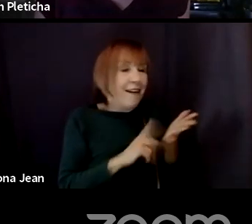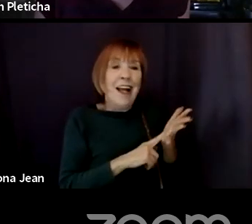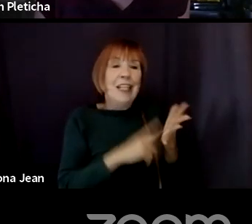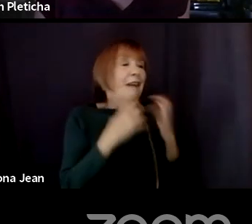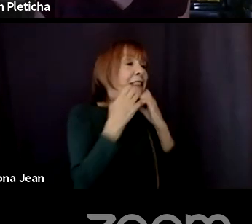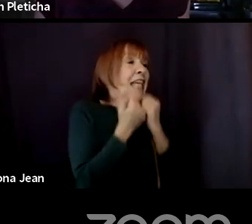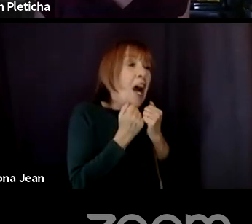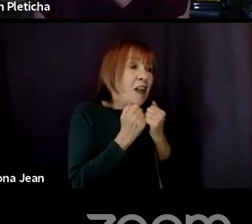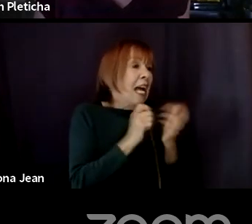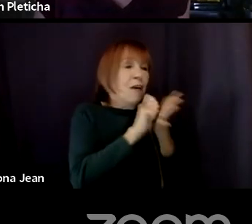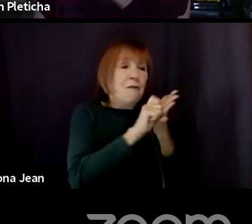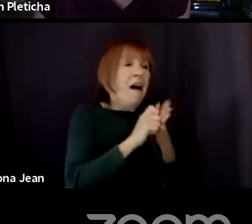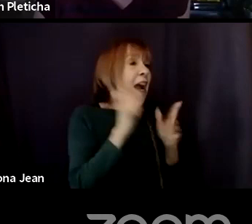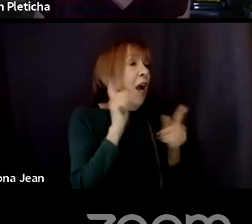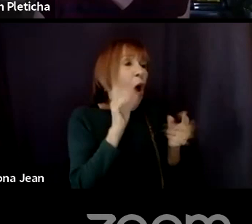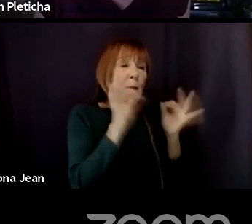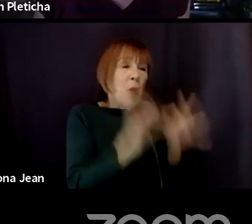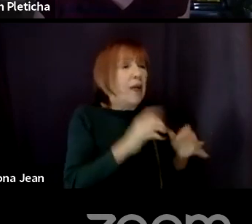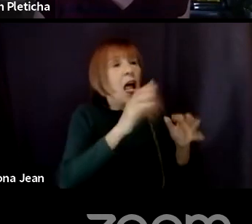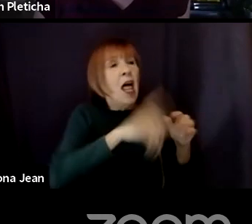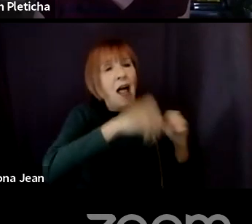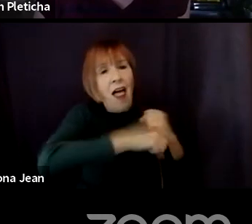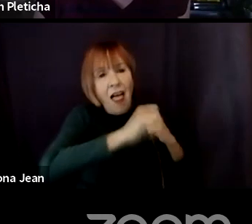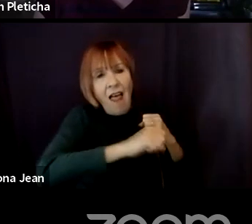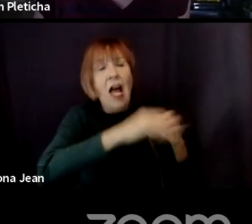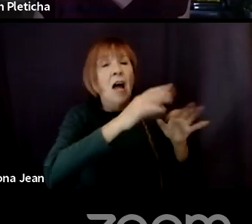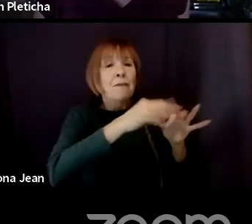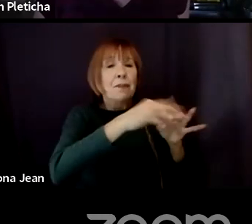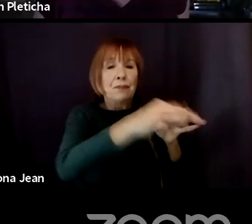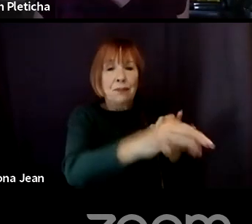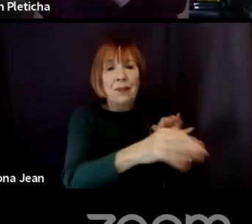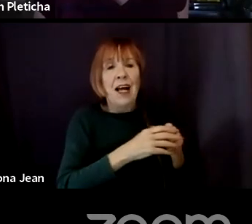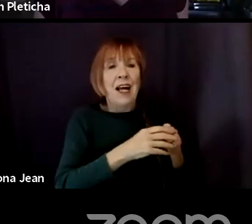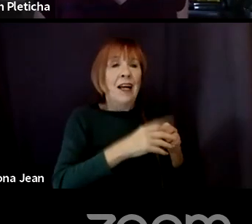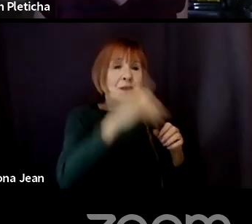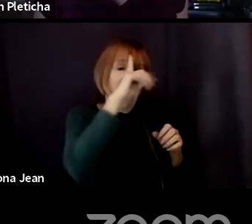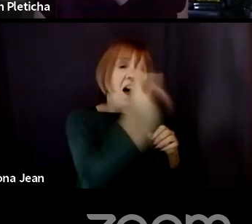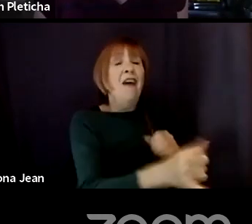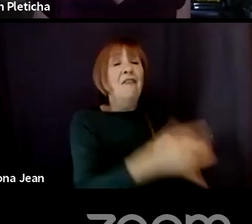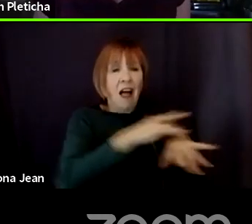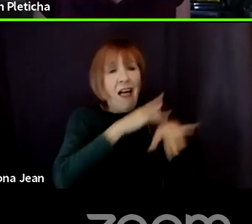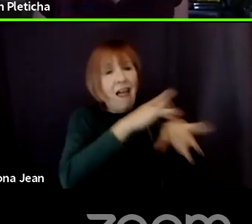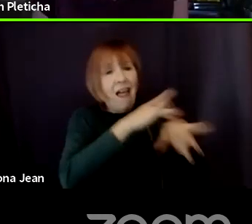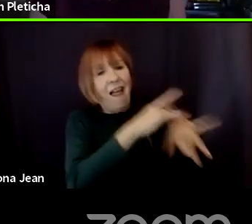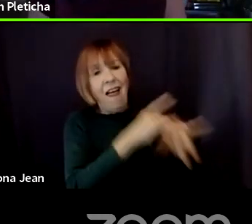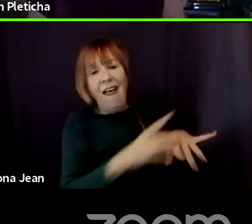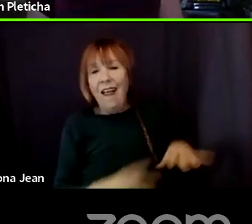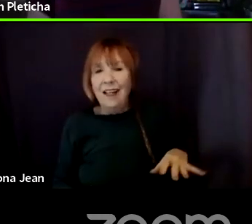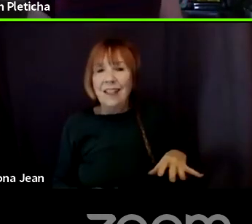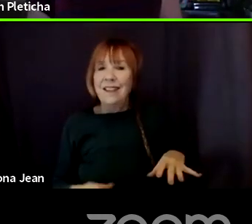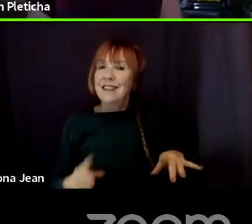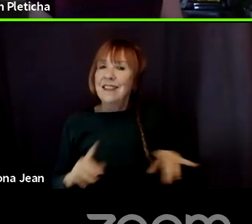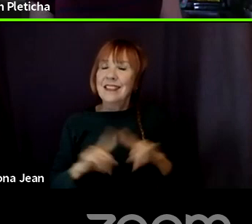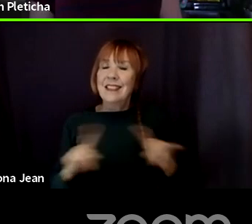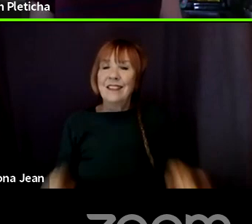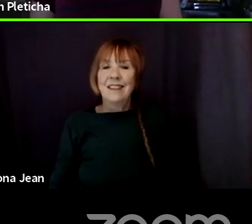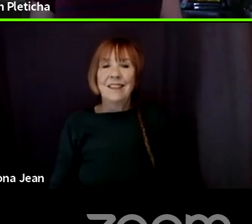Yeah. And then realize you have a lot of babies. Cheerful, your gonna make more babies and is powerful. Okay, we got a couple questions